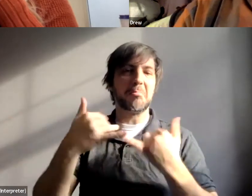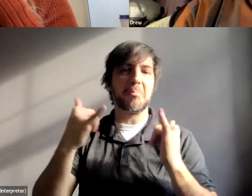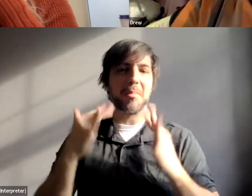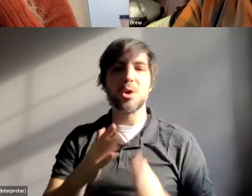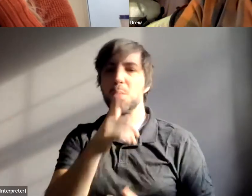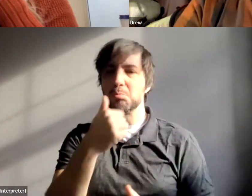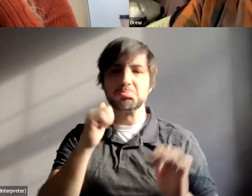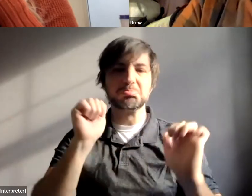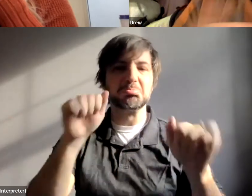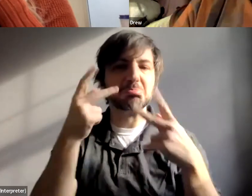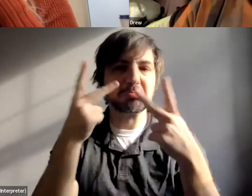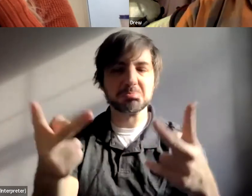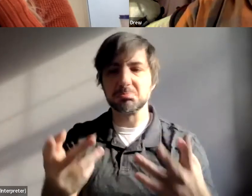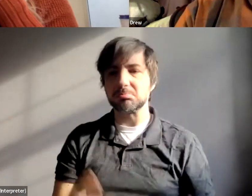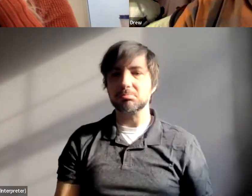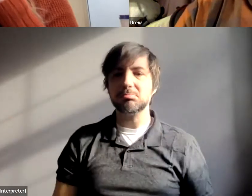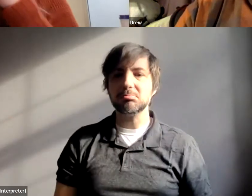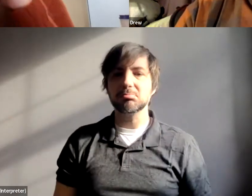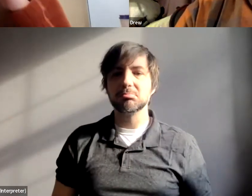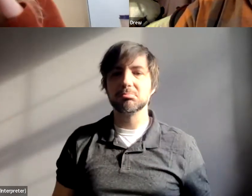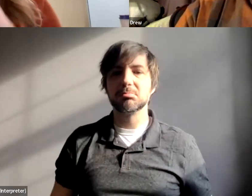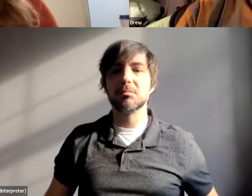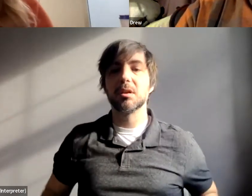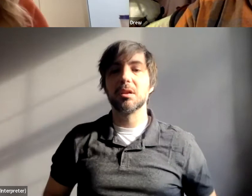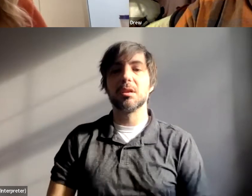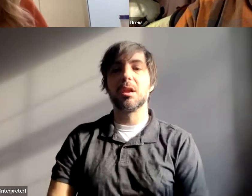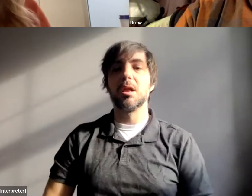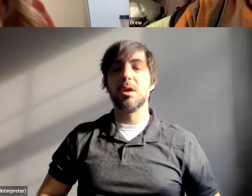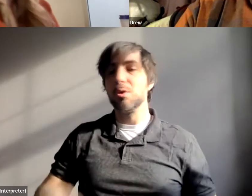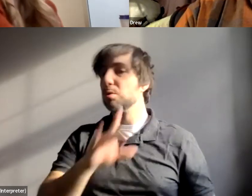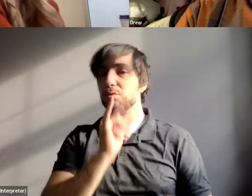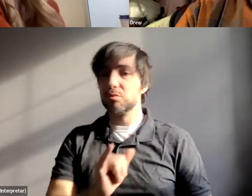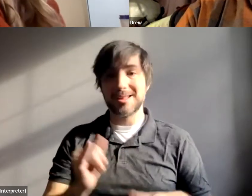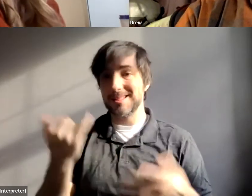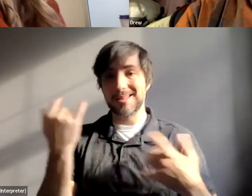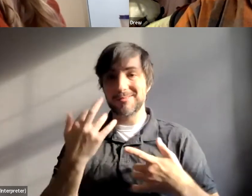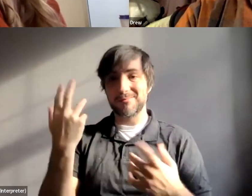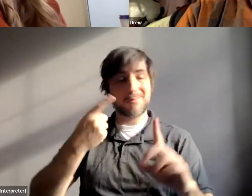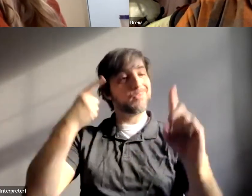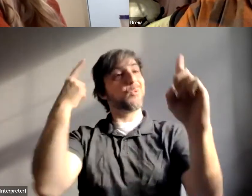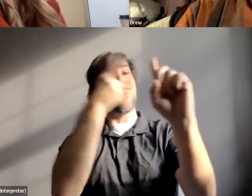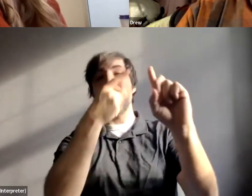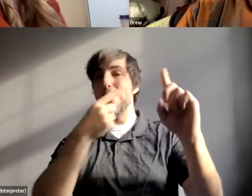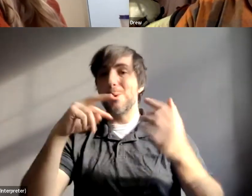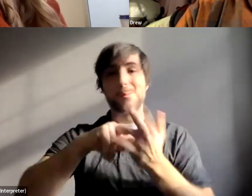goal as a purpose is to help programs